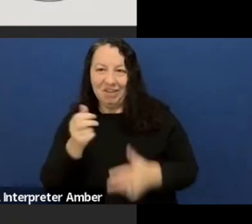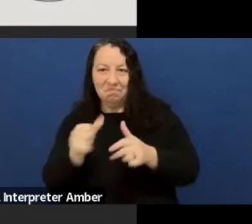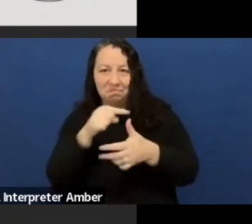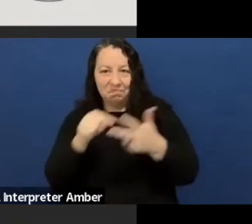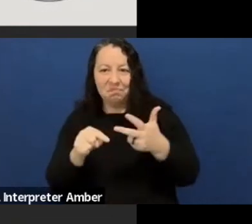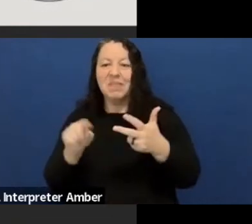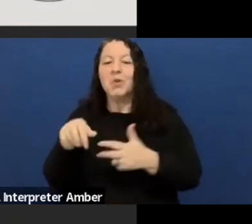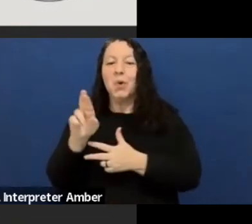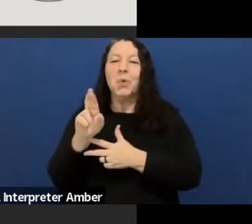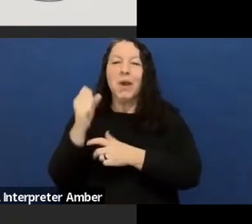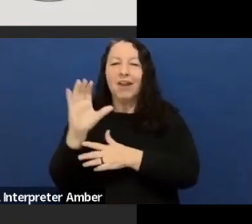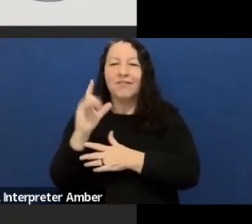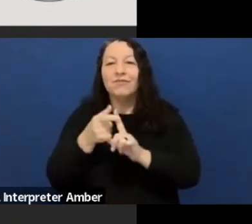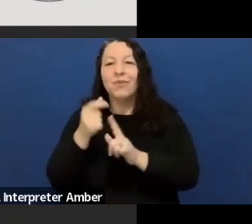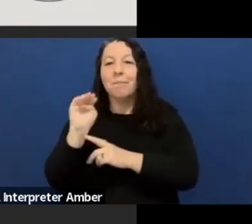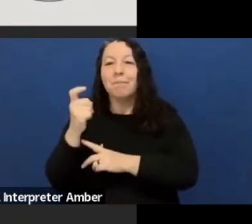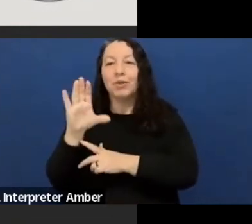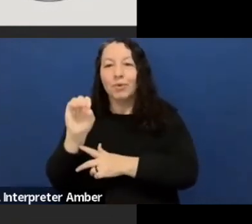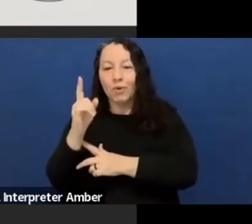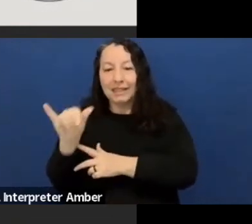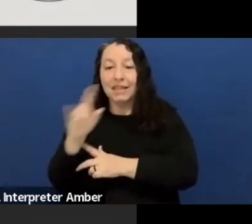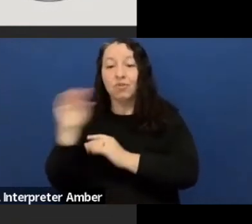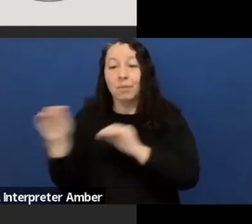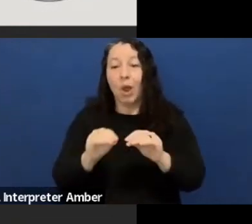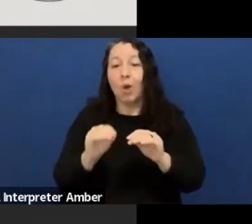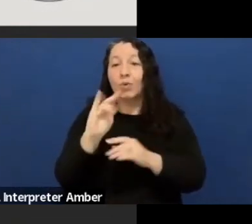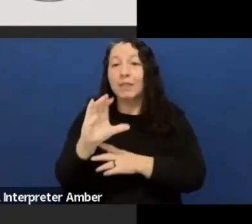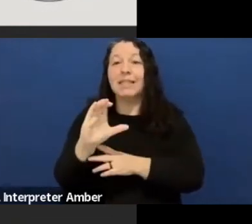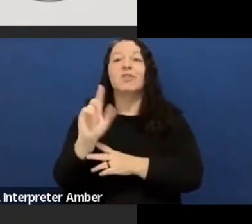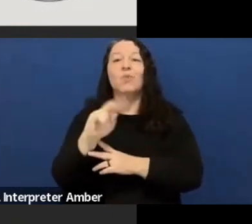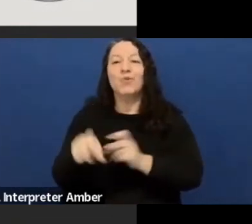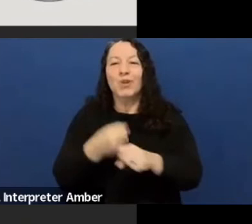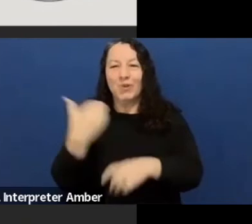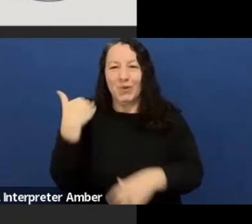he pronouns, is a queer activist from Mexico City, who migrated to New York City 22 years